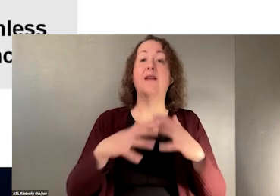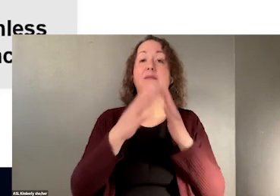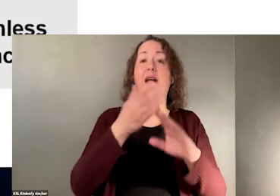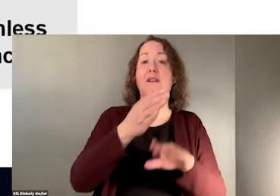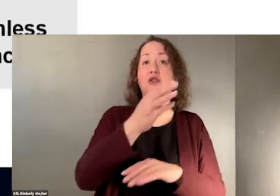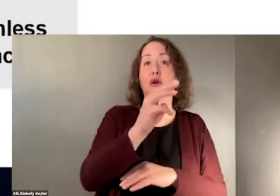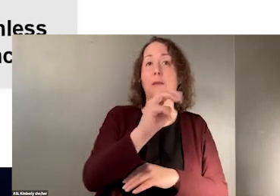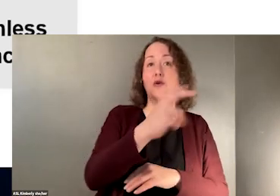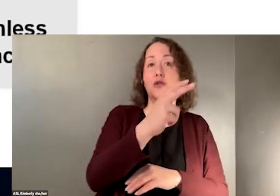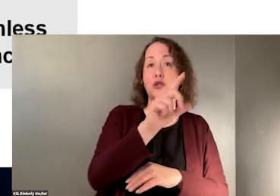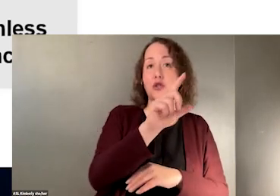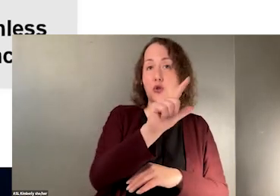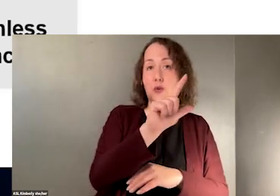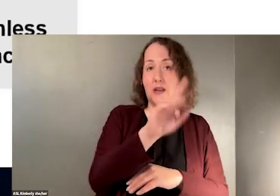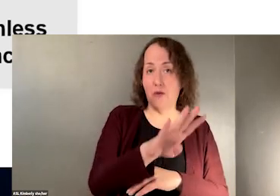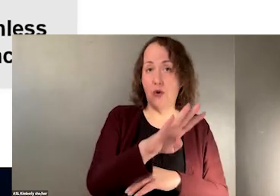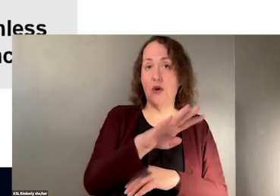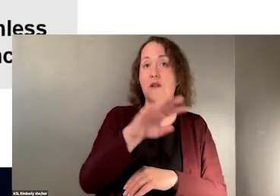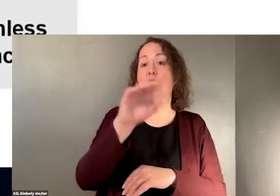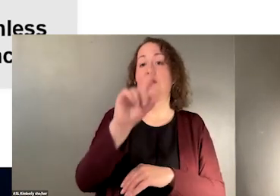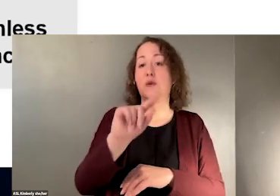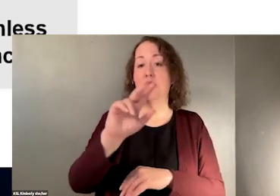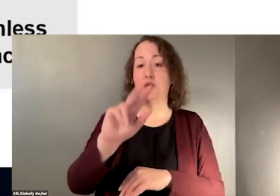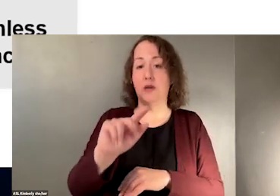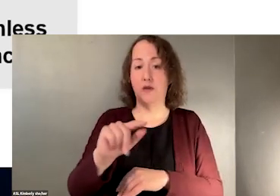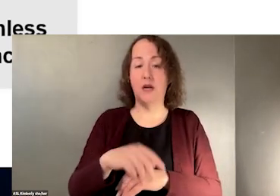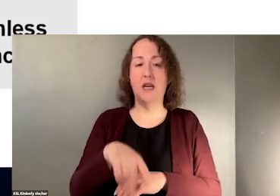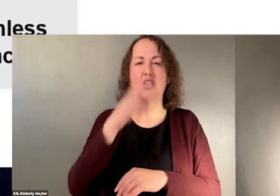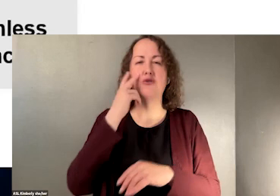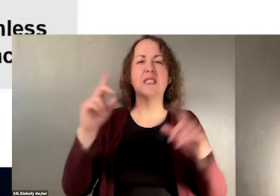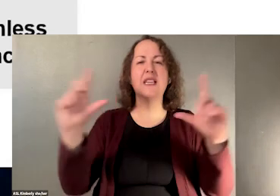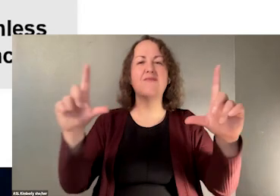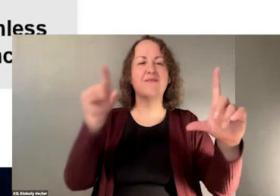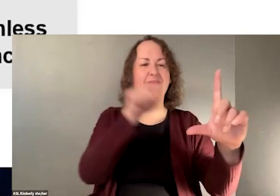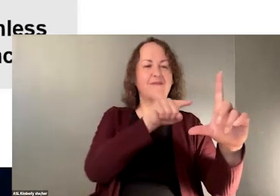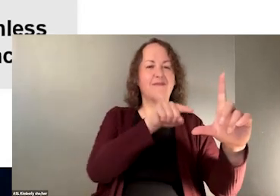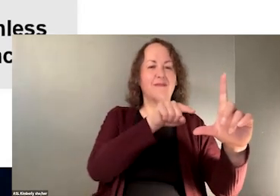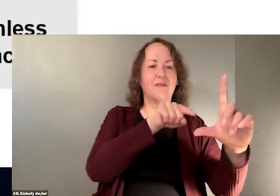At the bottom of the left-hand side, you see there, NSF is also working